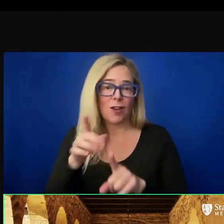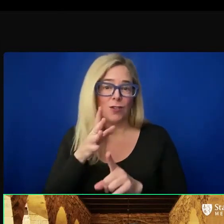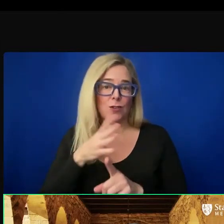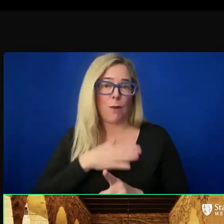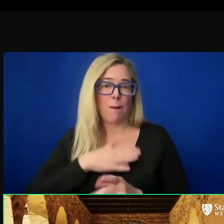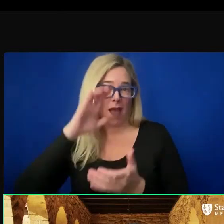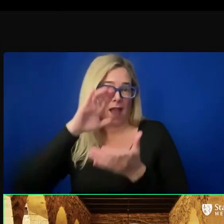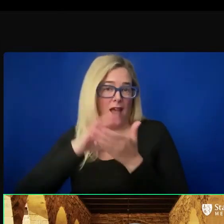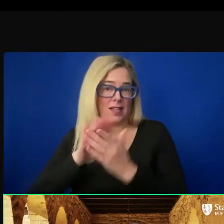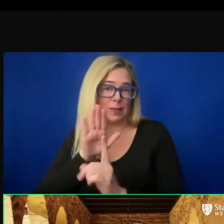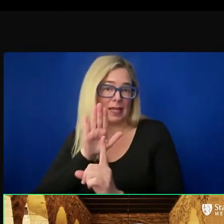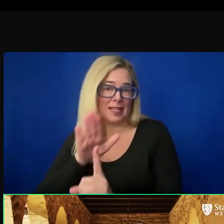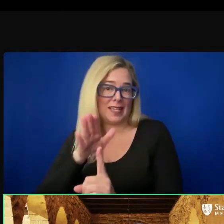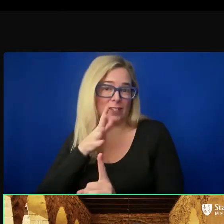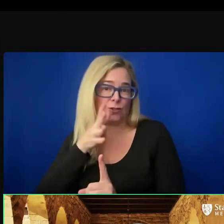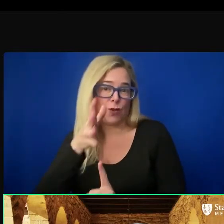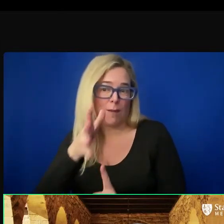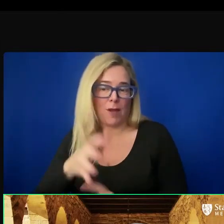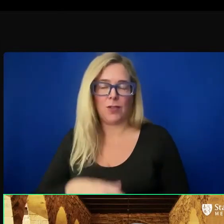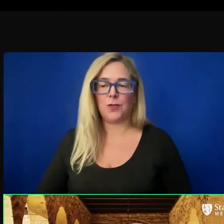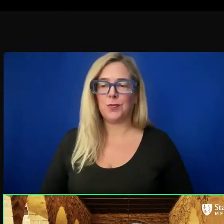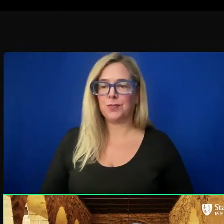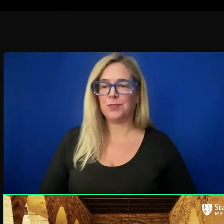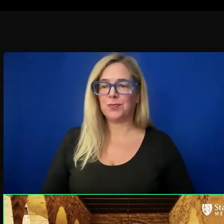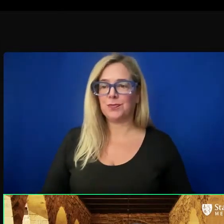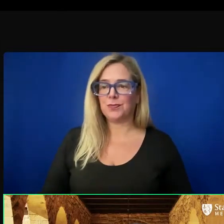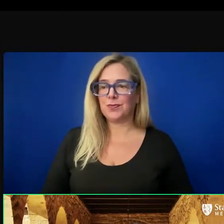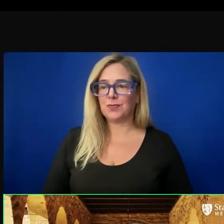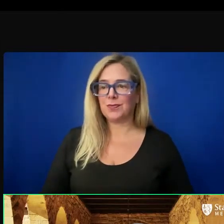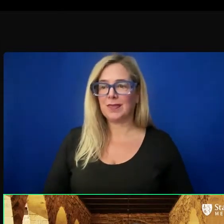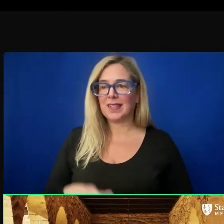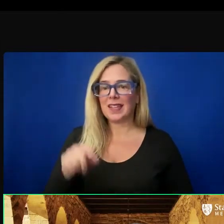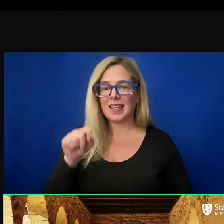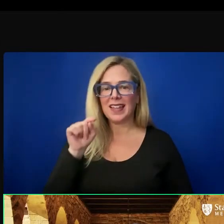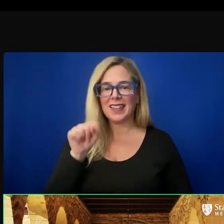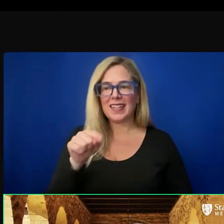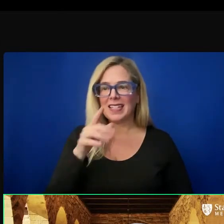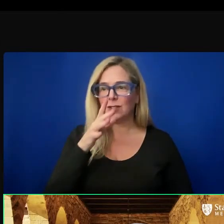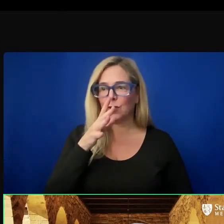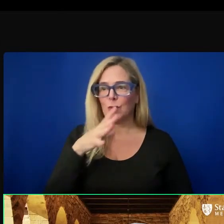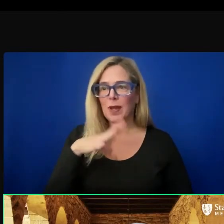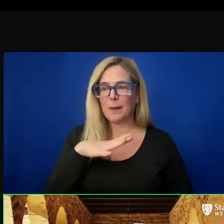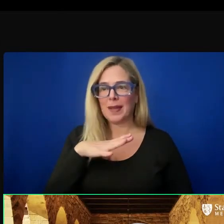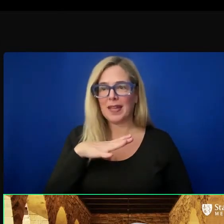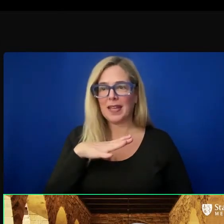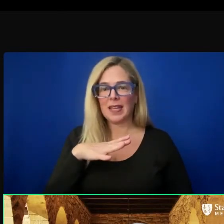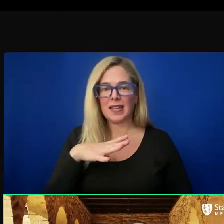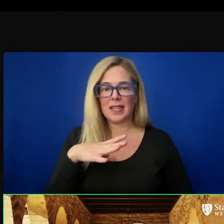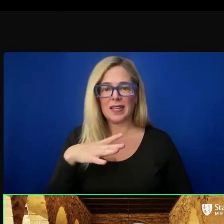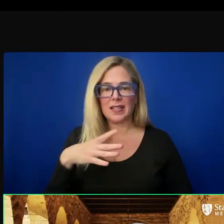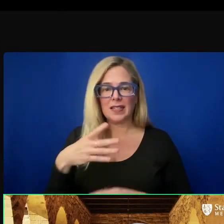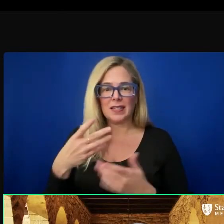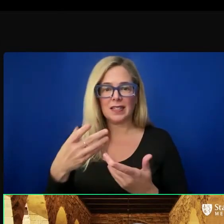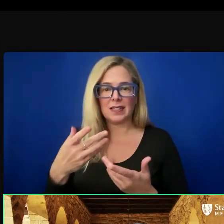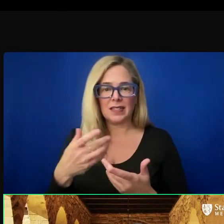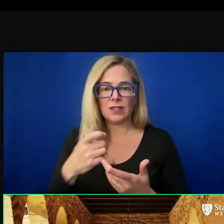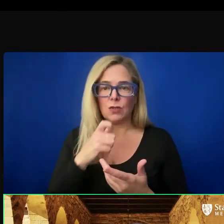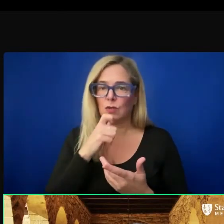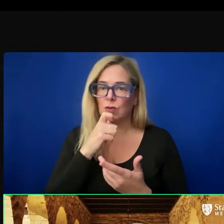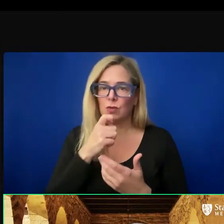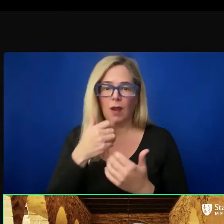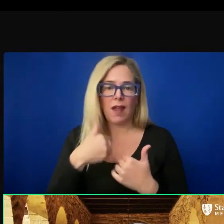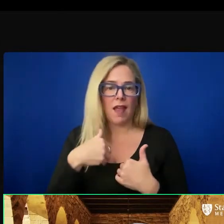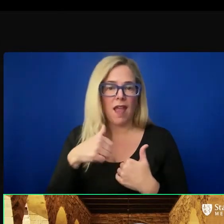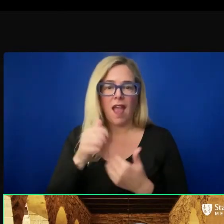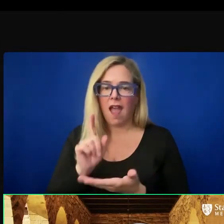The 2024 versions of these women who do not lack privilege of any kind will not be able